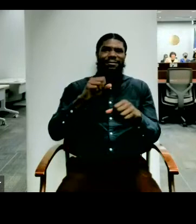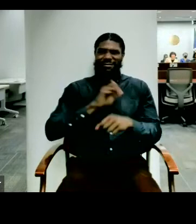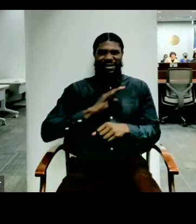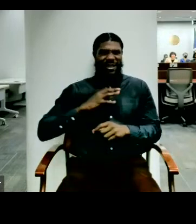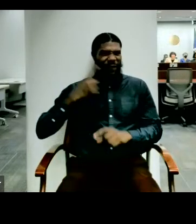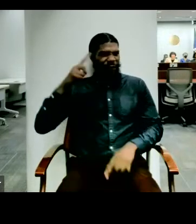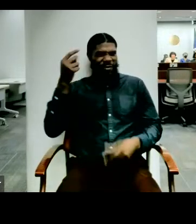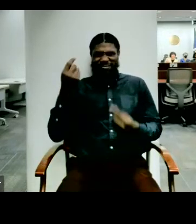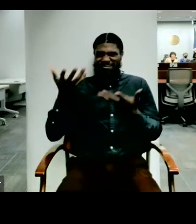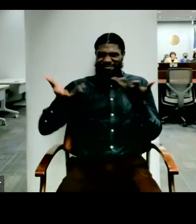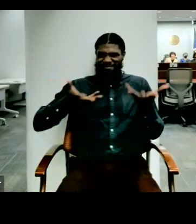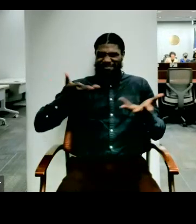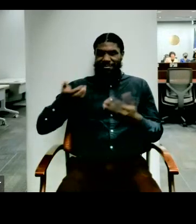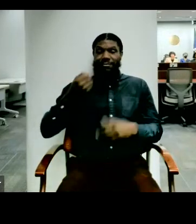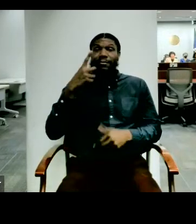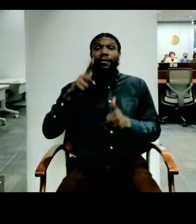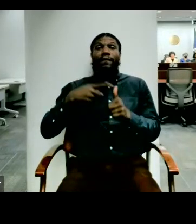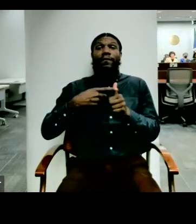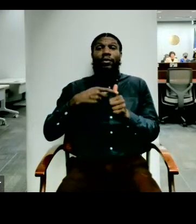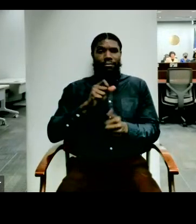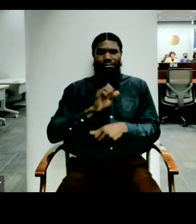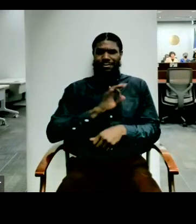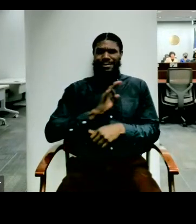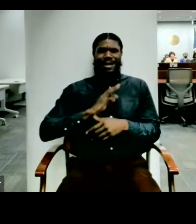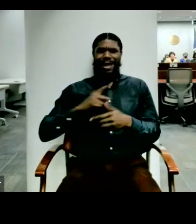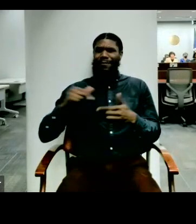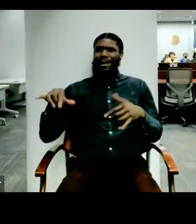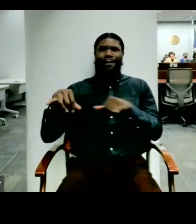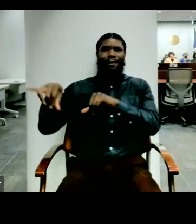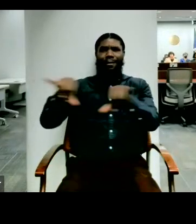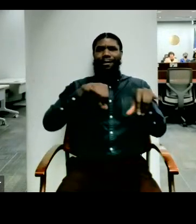First, staffing cuts across almost all industries, it is hard to think of any